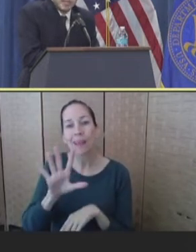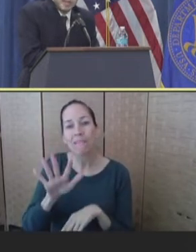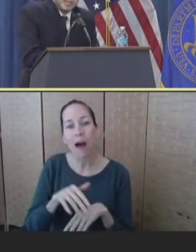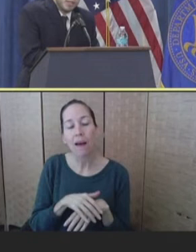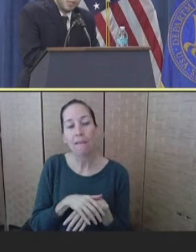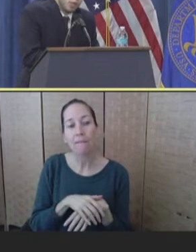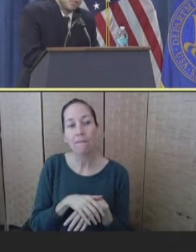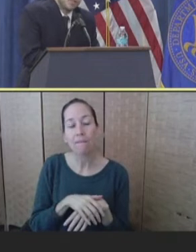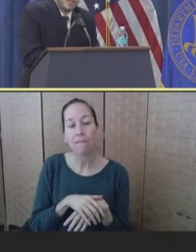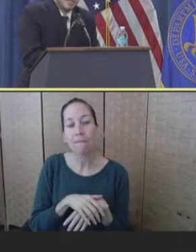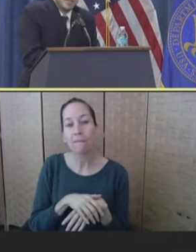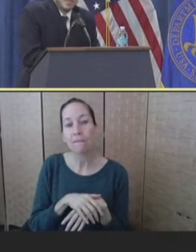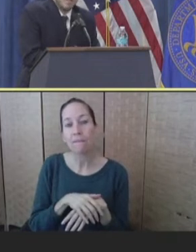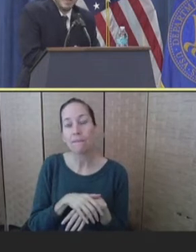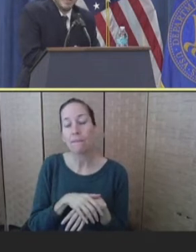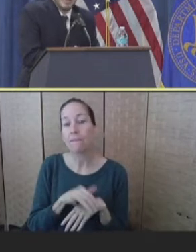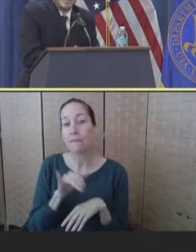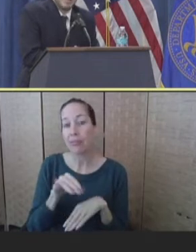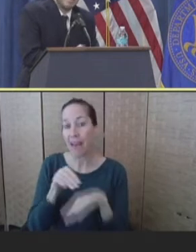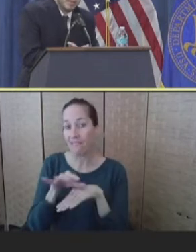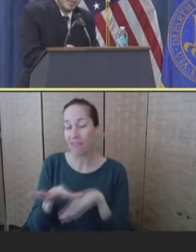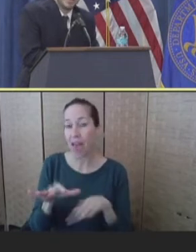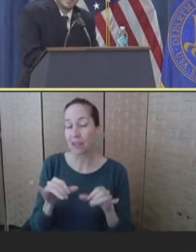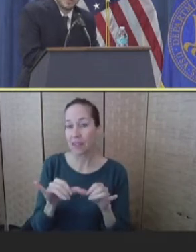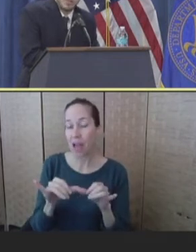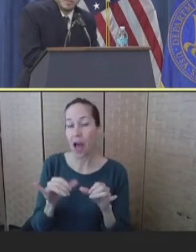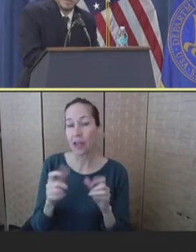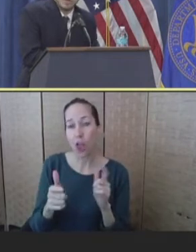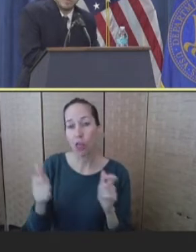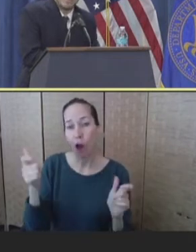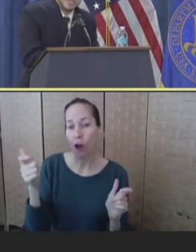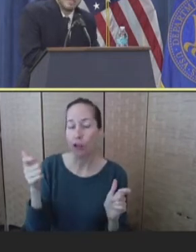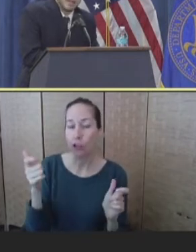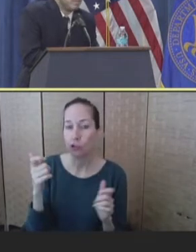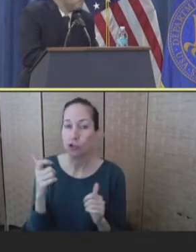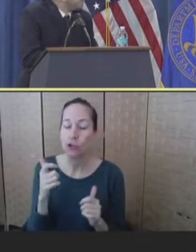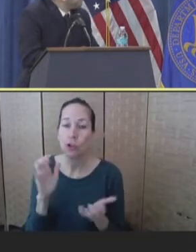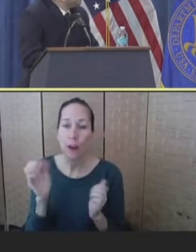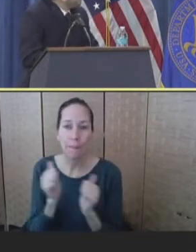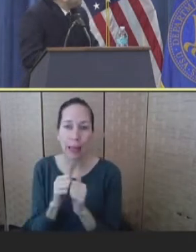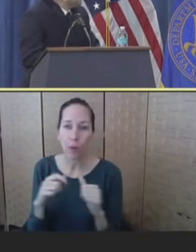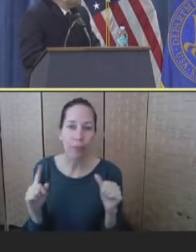In this case, it's actually larger than if we -- the initial question of over 65.